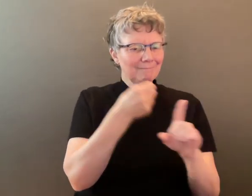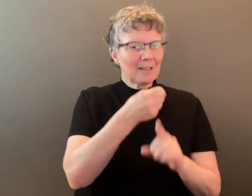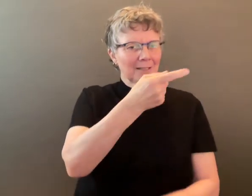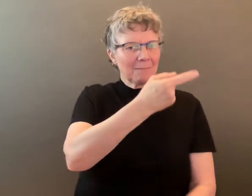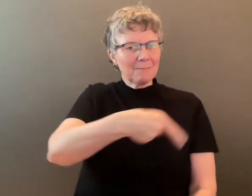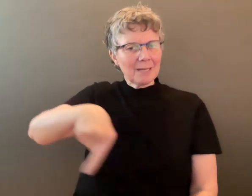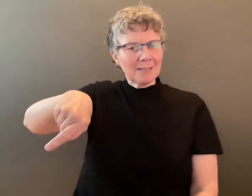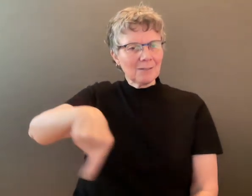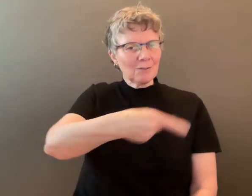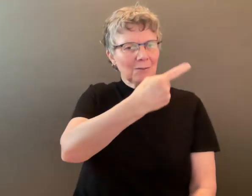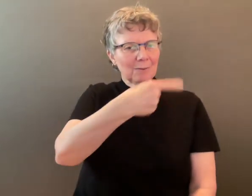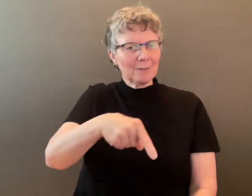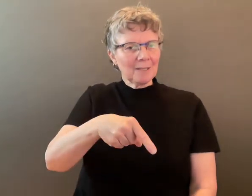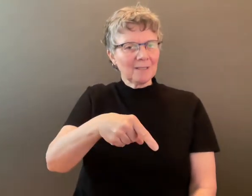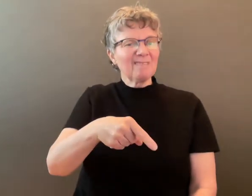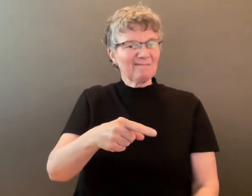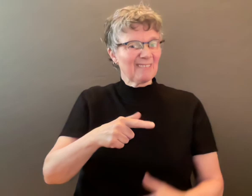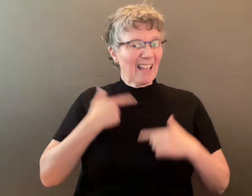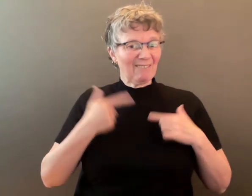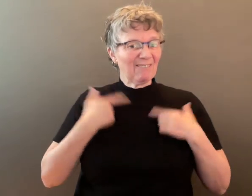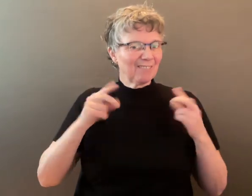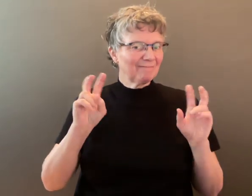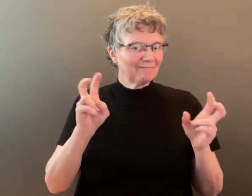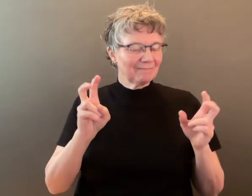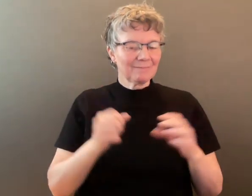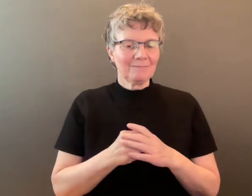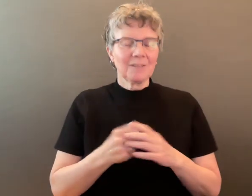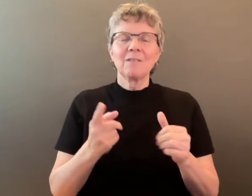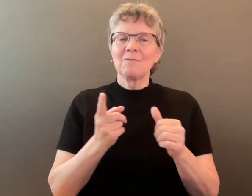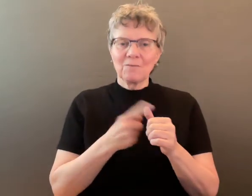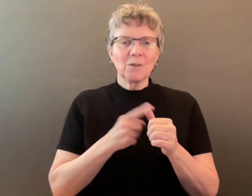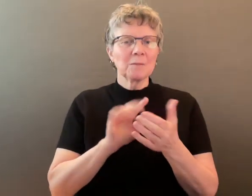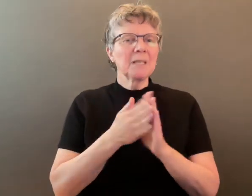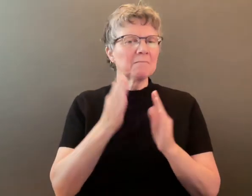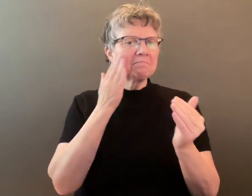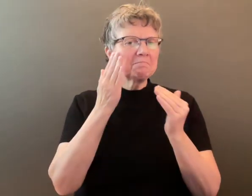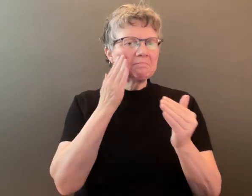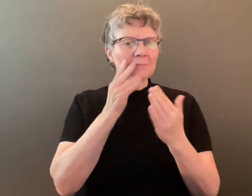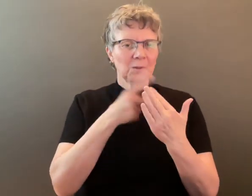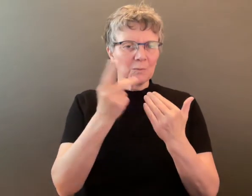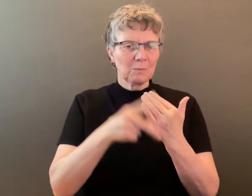but before you do that we need to get acquainted with the program. When you first load in,